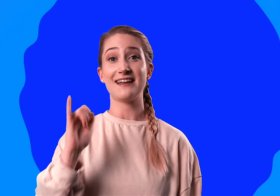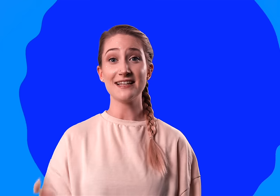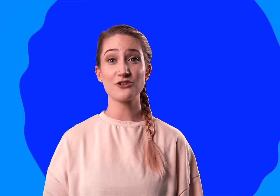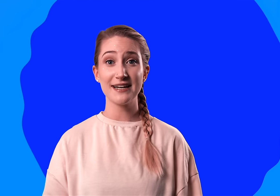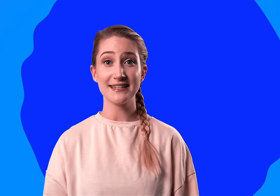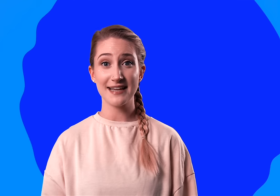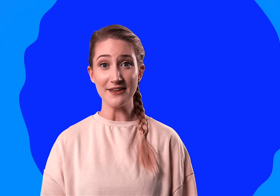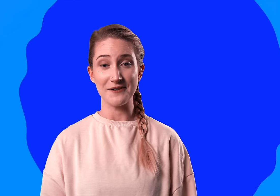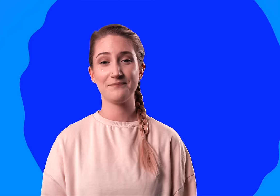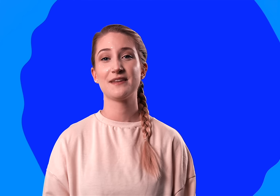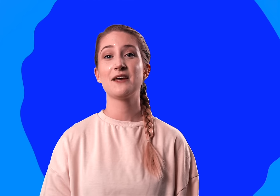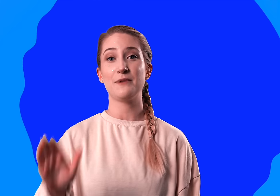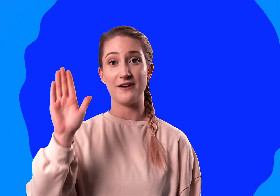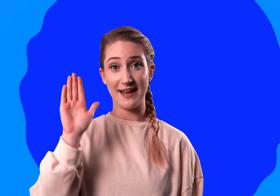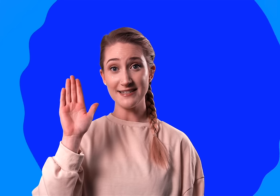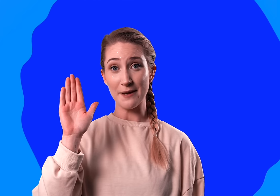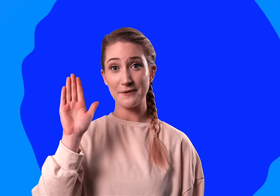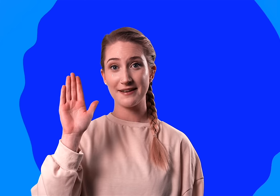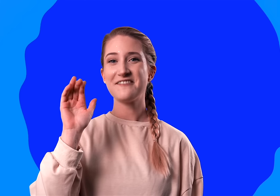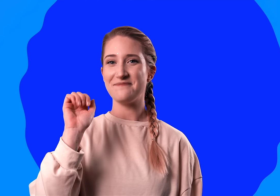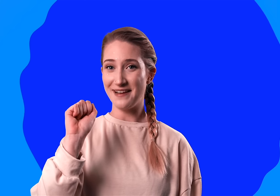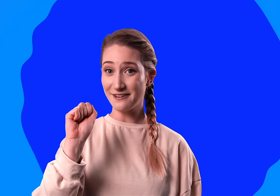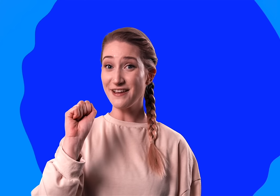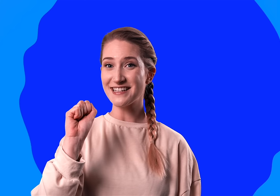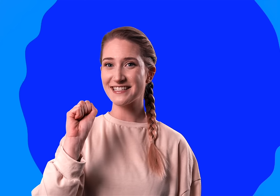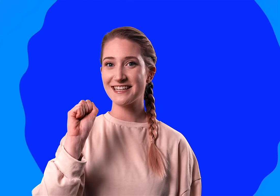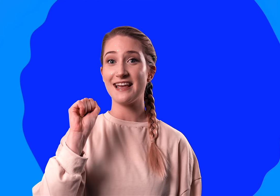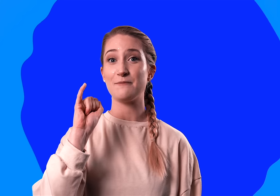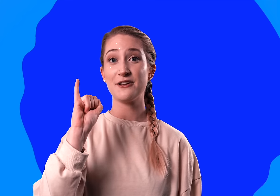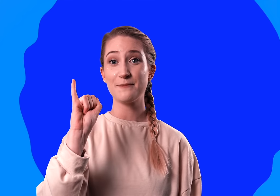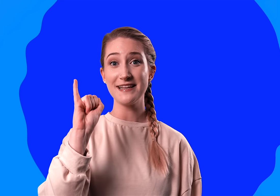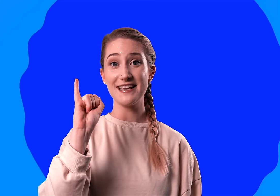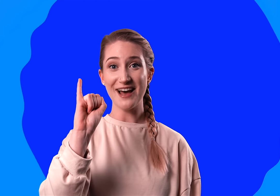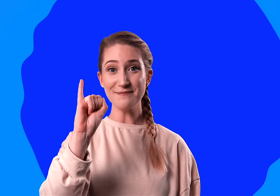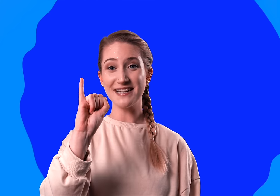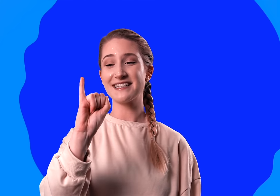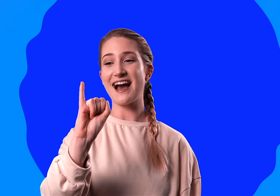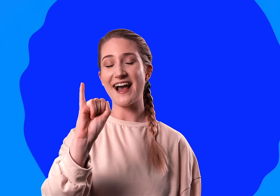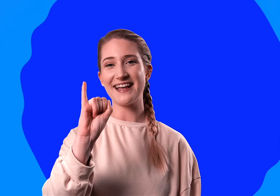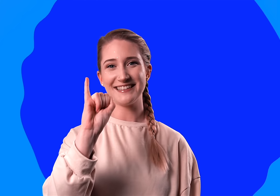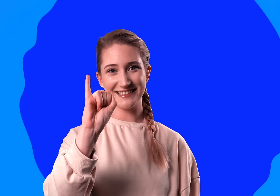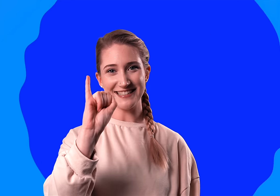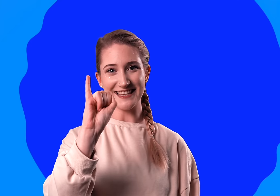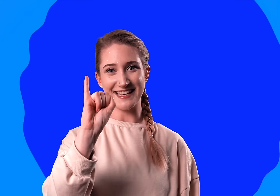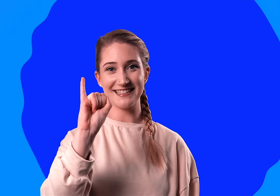Now let's try it again together. Put your hand up. Make a fist. And put your pinky up to the sky. Just like this.